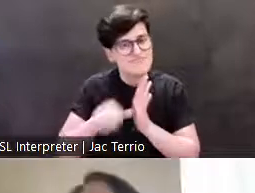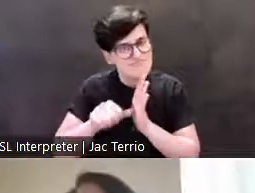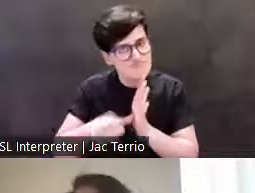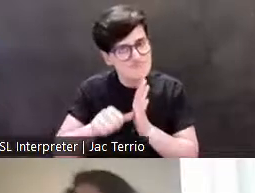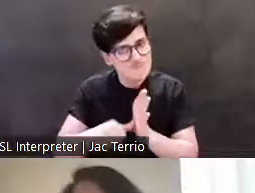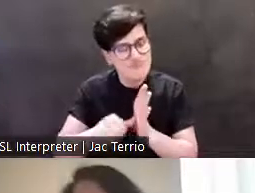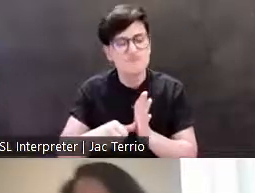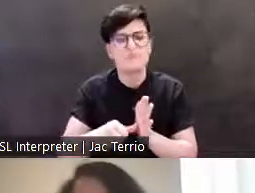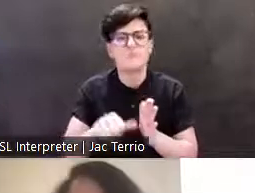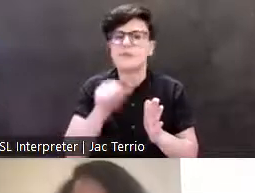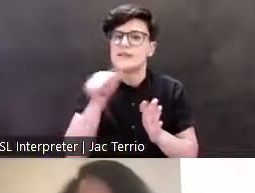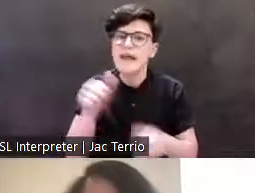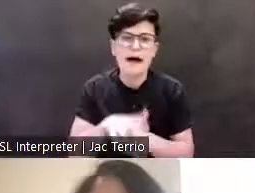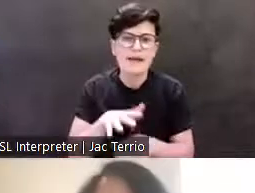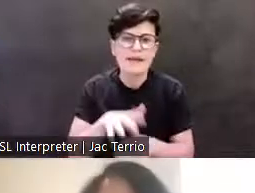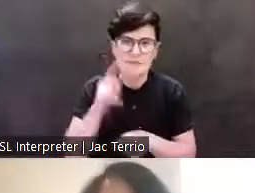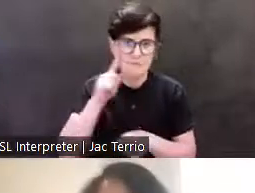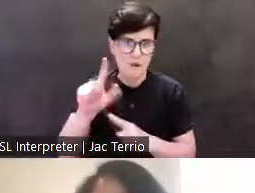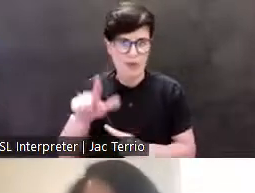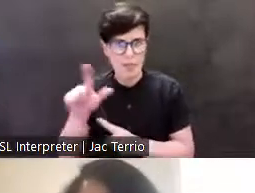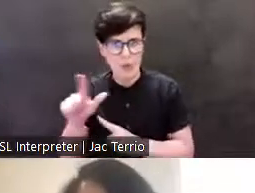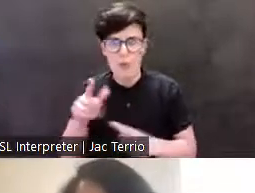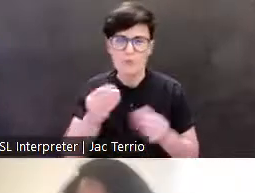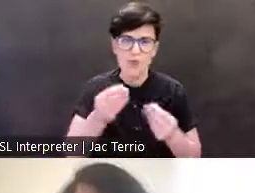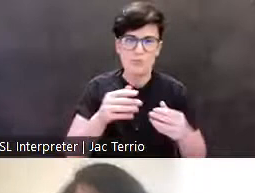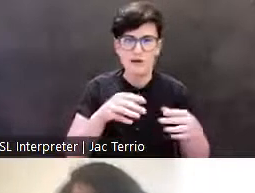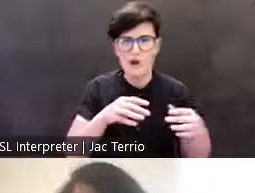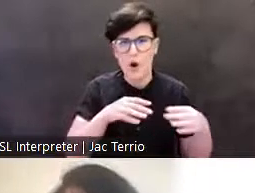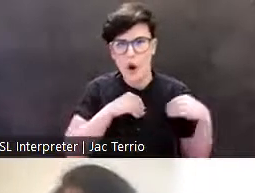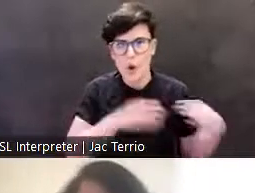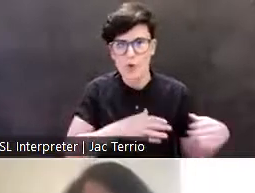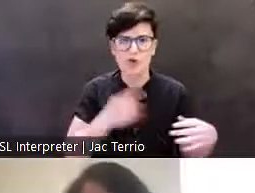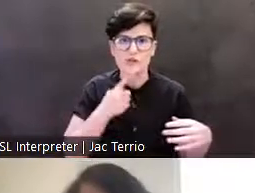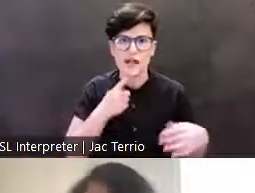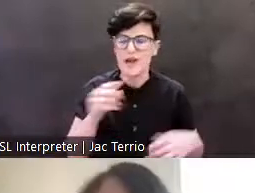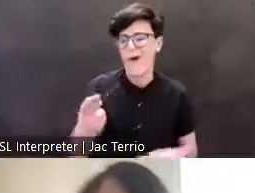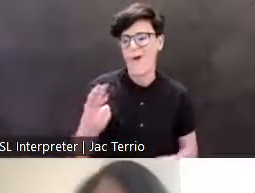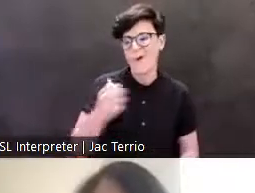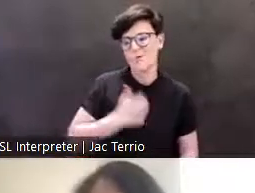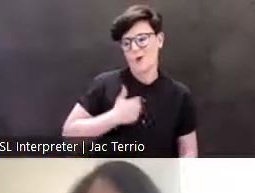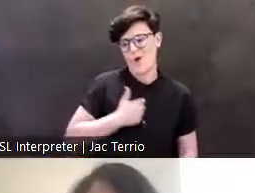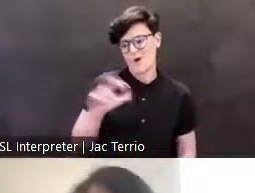the property order to say, sorry, no. Goodbye. We will talk to you anymore.